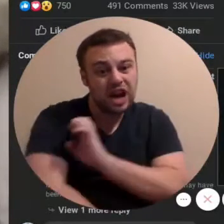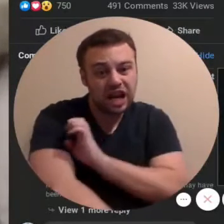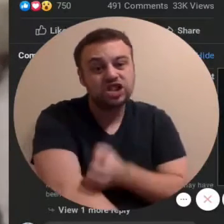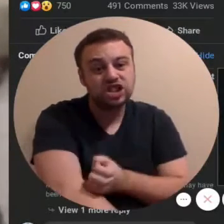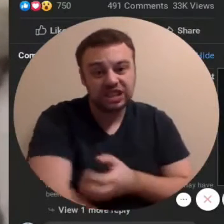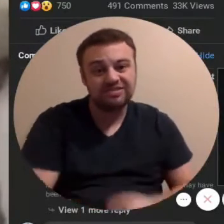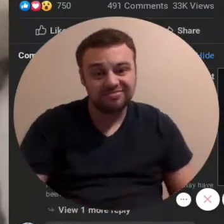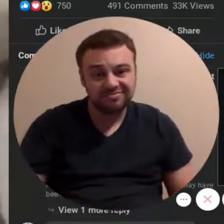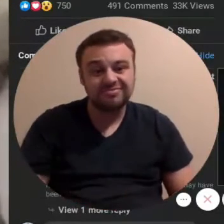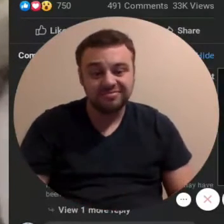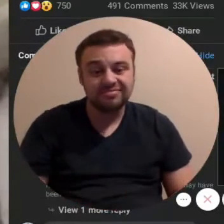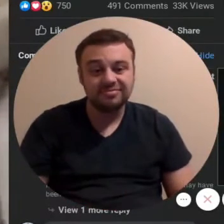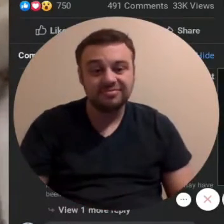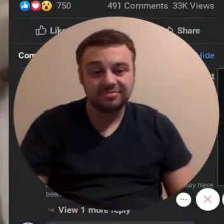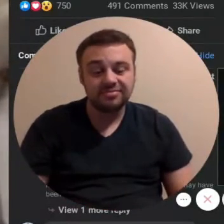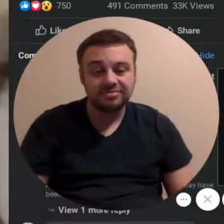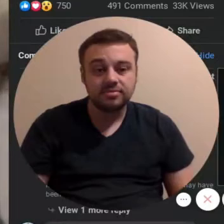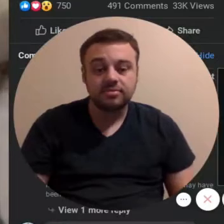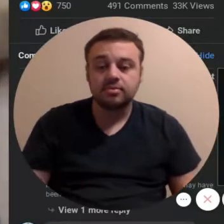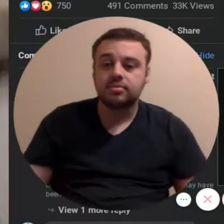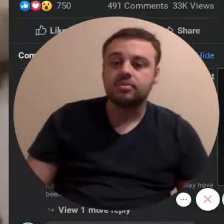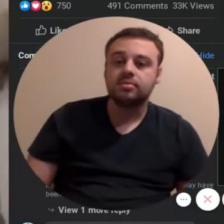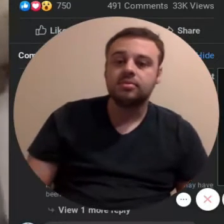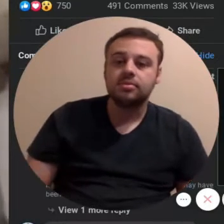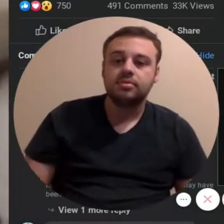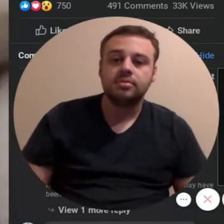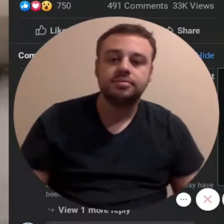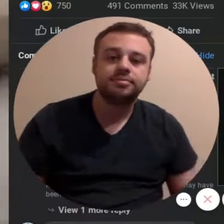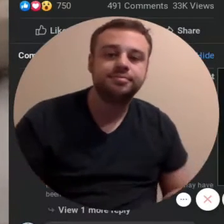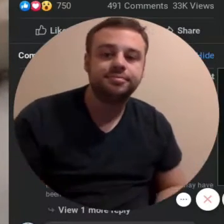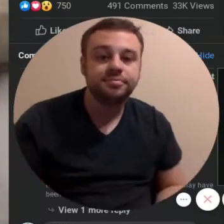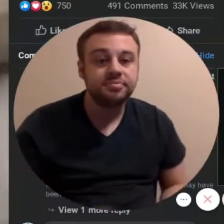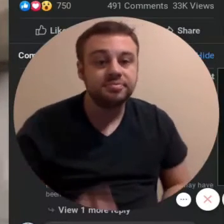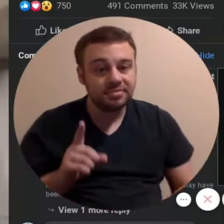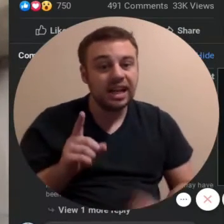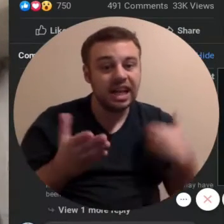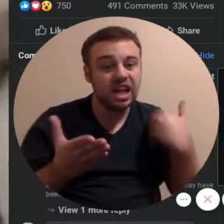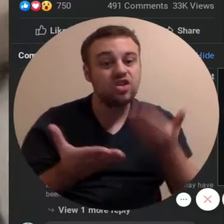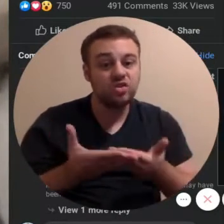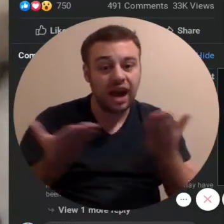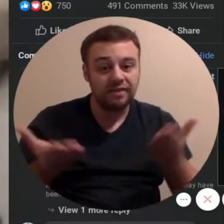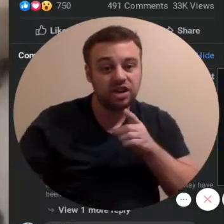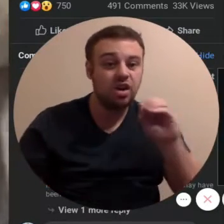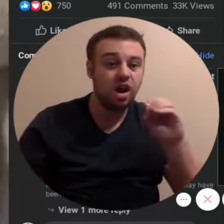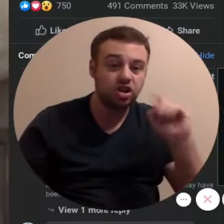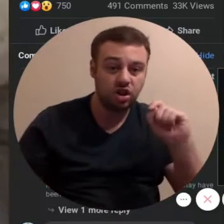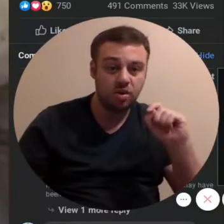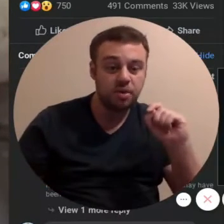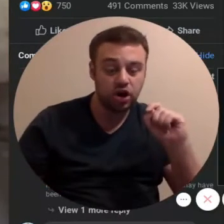Erica: Valerie, he got here in about October. So, you were saying sleep a lot- that's kind